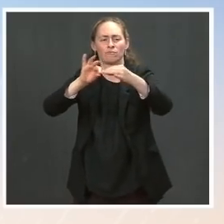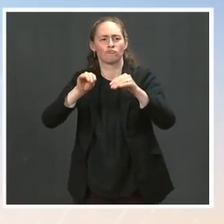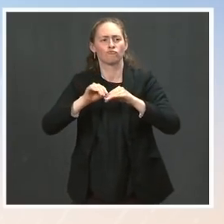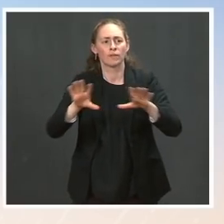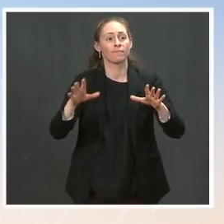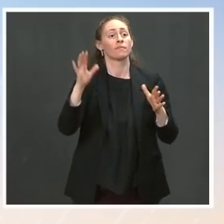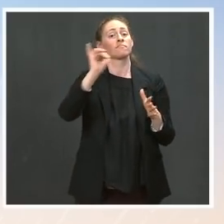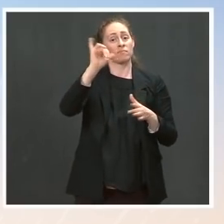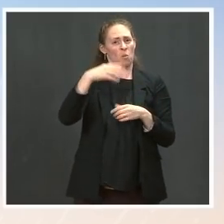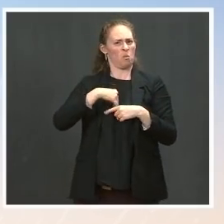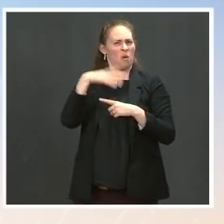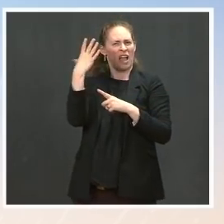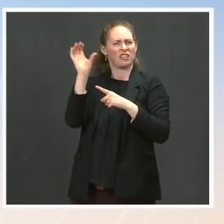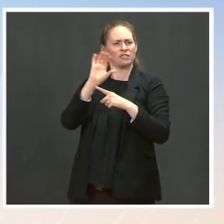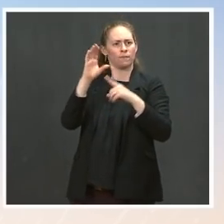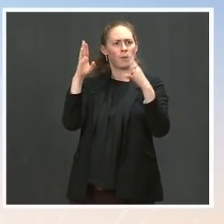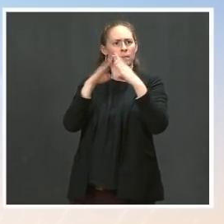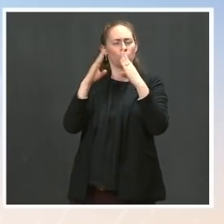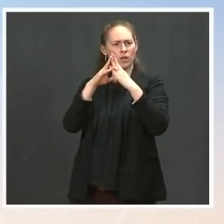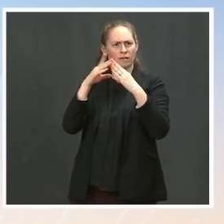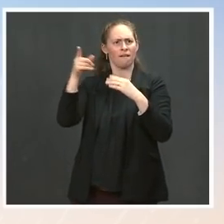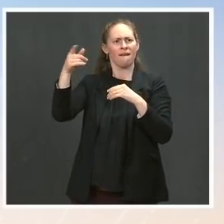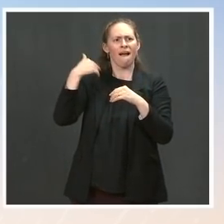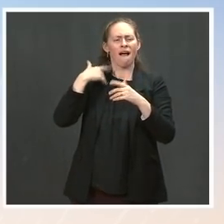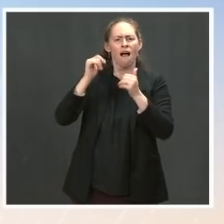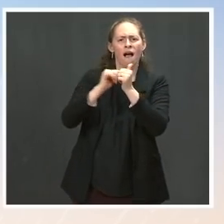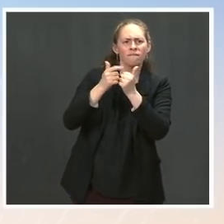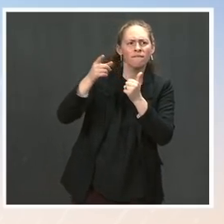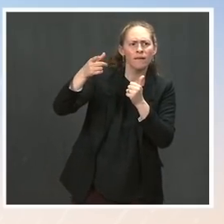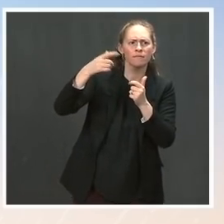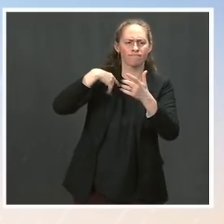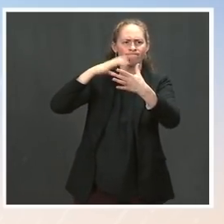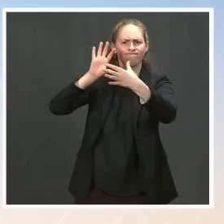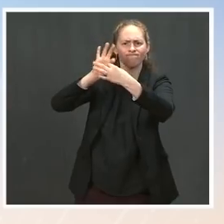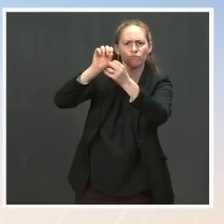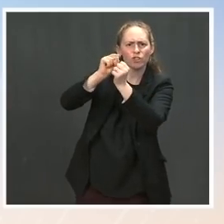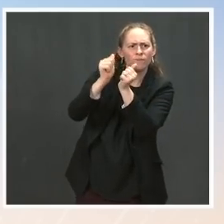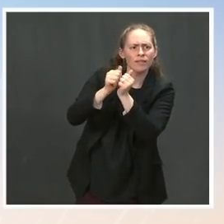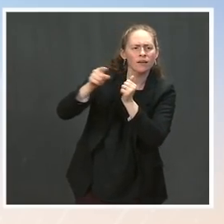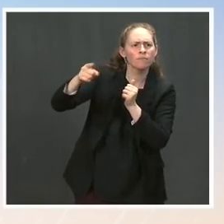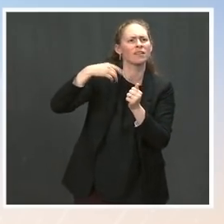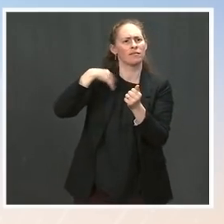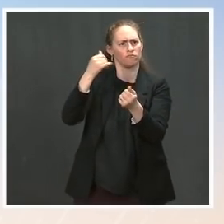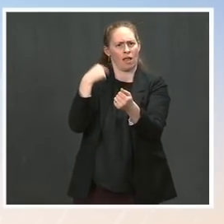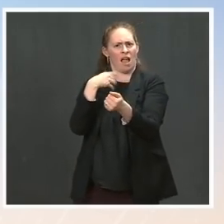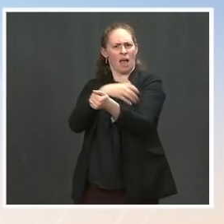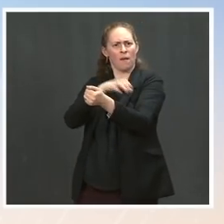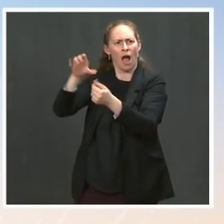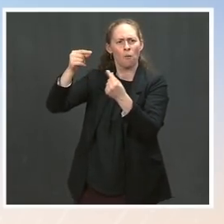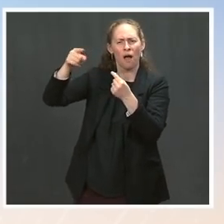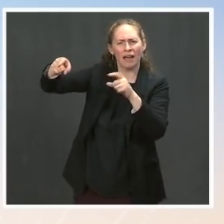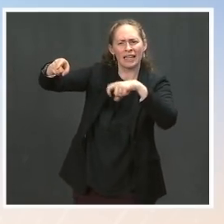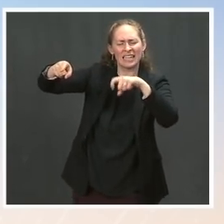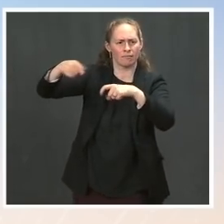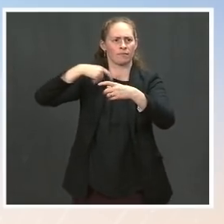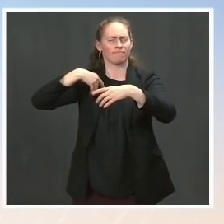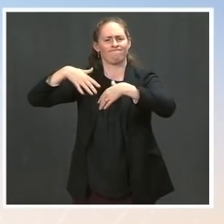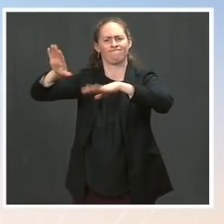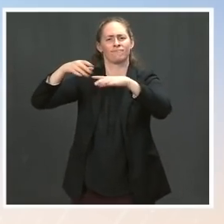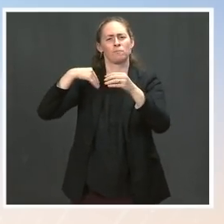but we're still trying to meet people where they are but also empower local organizations. The Press: And just a quick follow-up: Do you -- does the White House endorse these states opening up